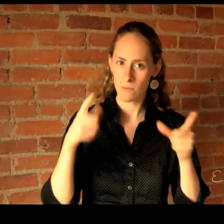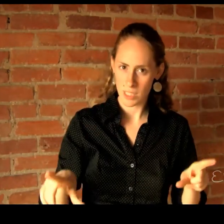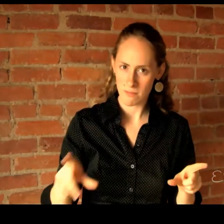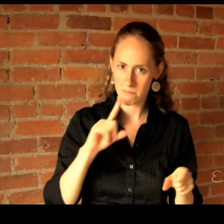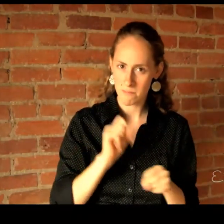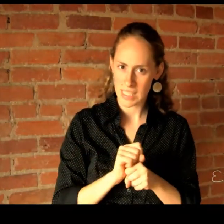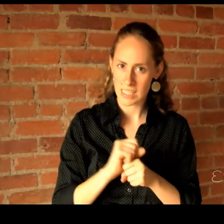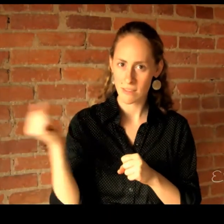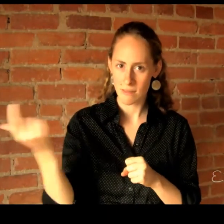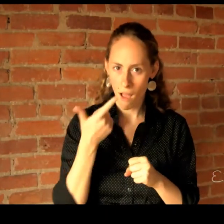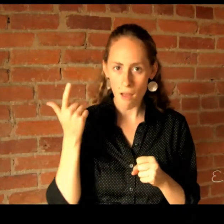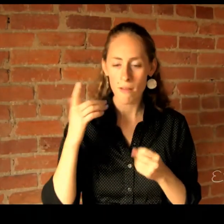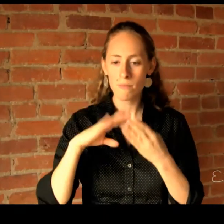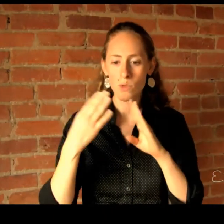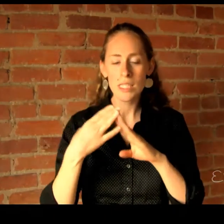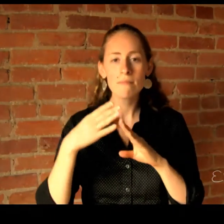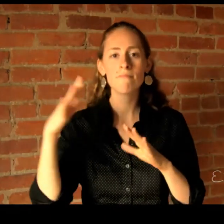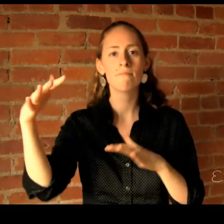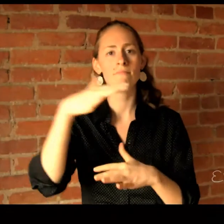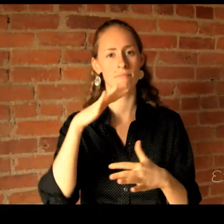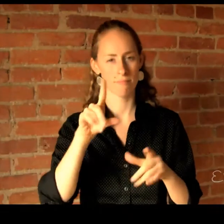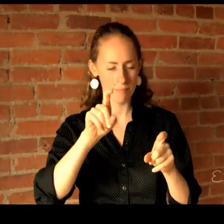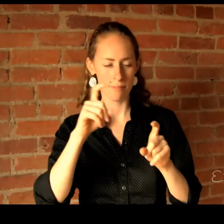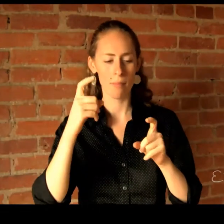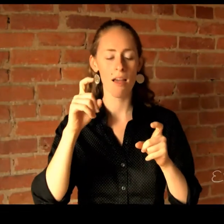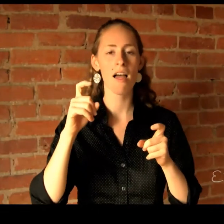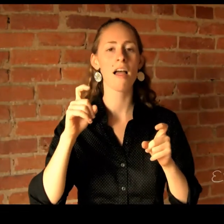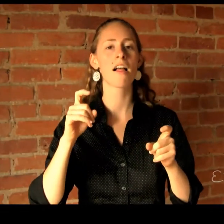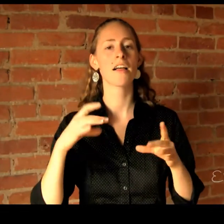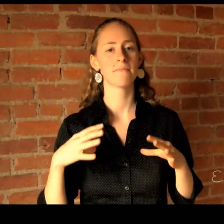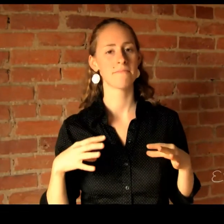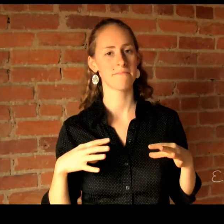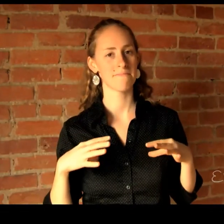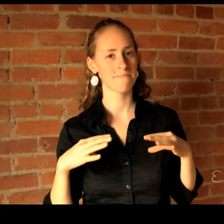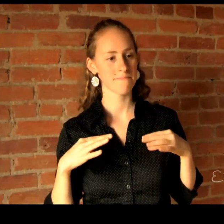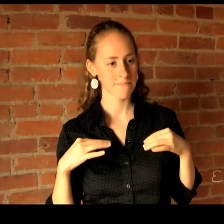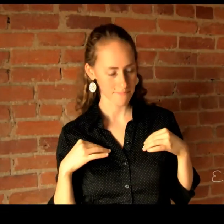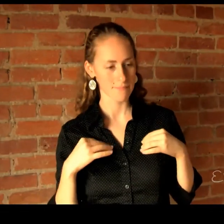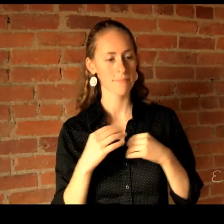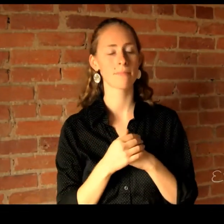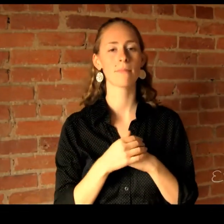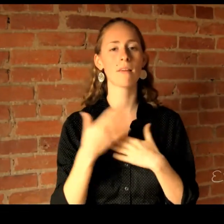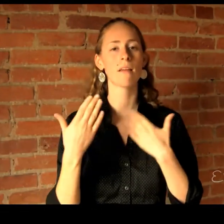language. The signing community was reluctant to agree with Dr. Stokoe at first, but the community eventually